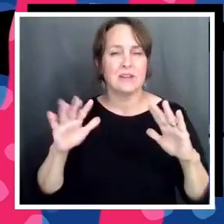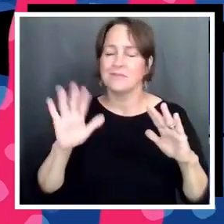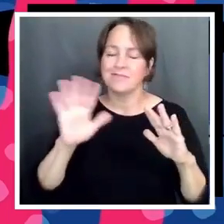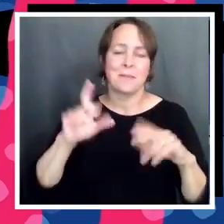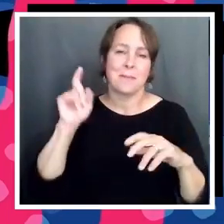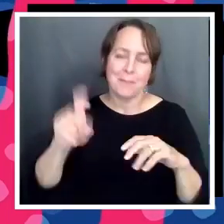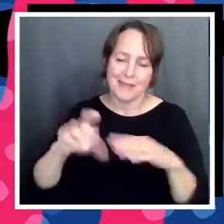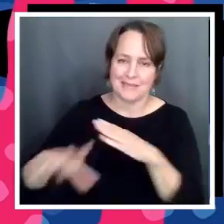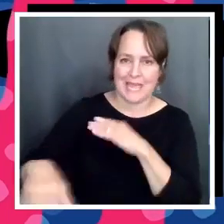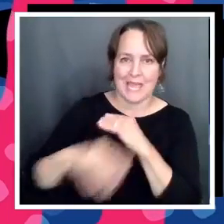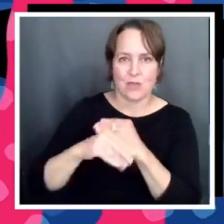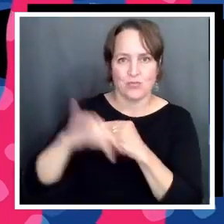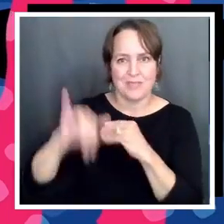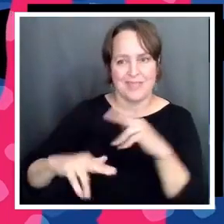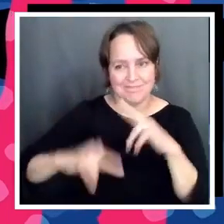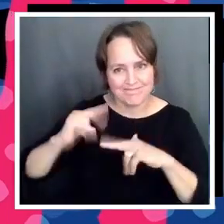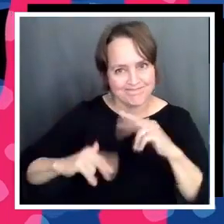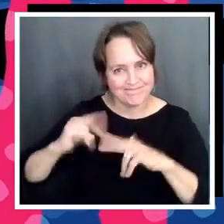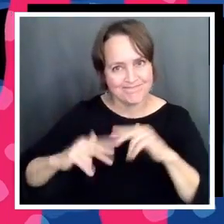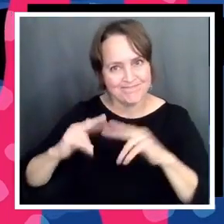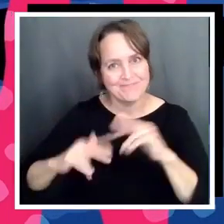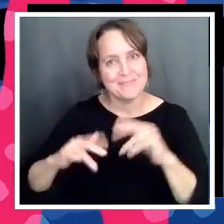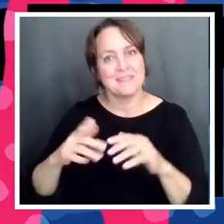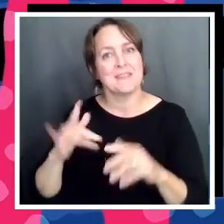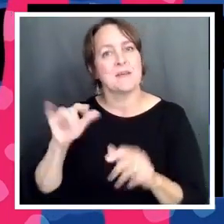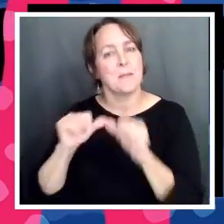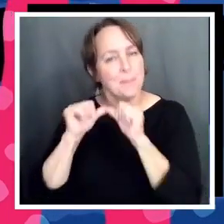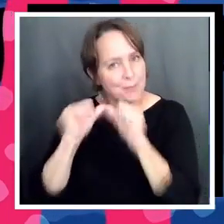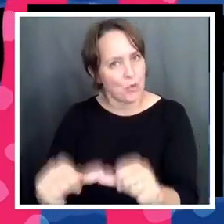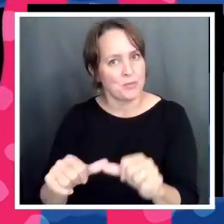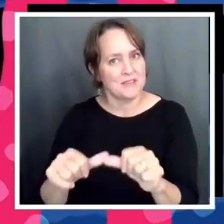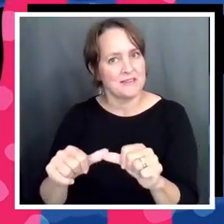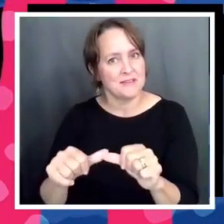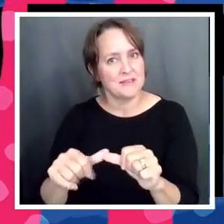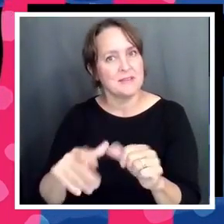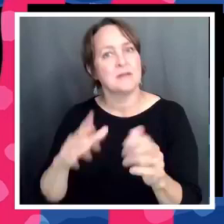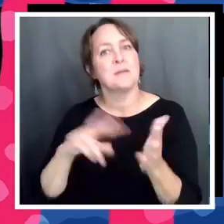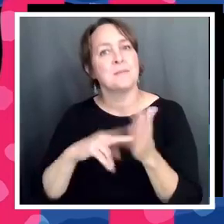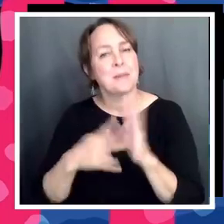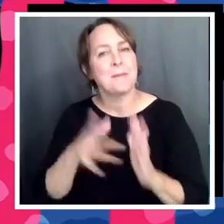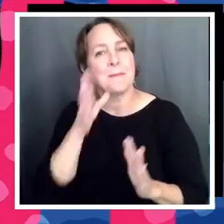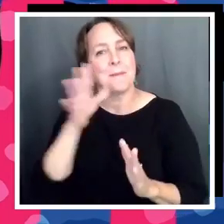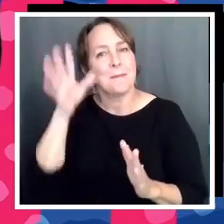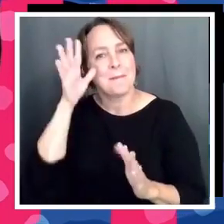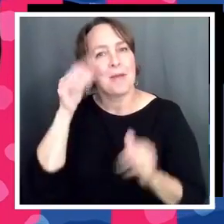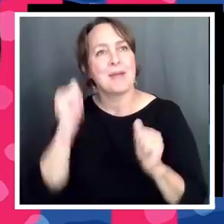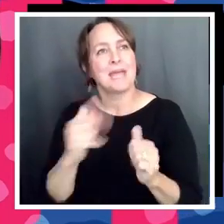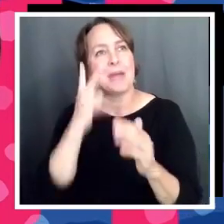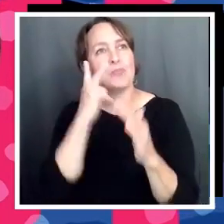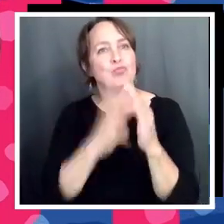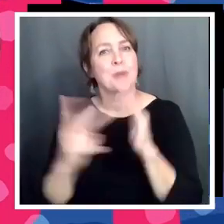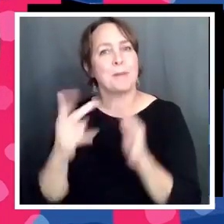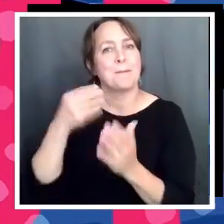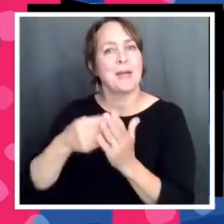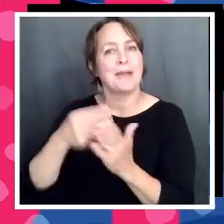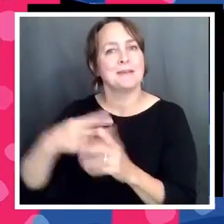UP TO $300 PER CHILD THROUGH DECEMBER. KIDS DON'T GROW UP IN A YEAR.